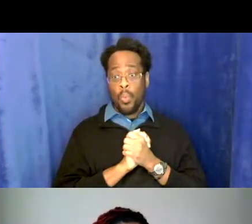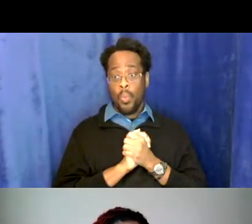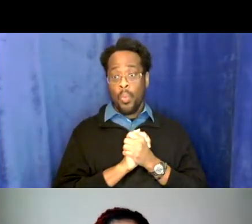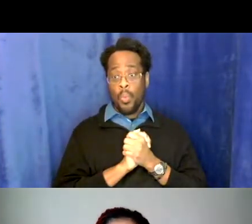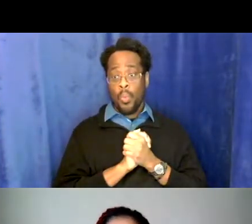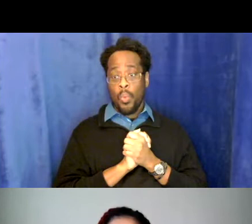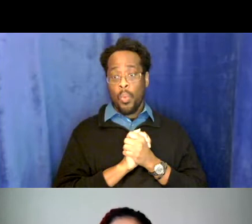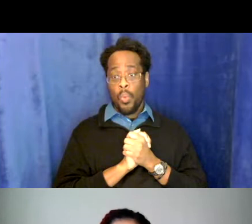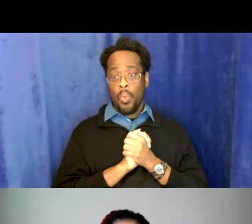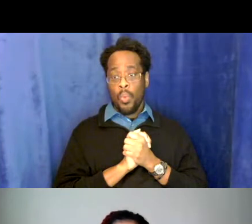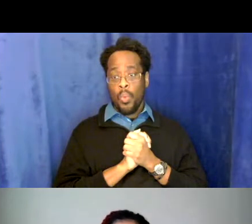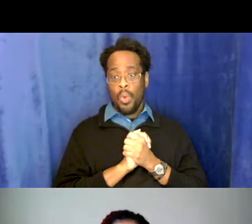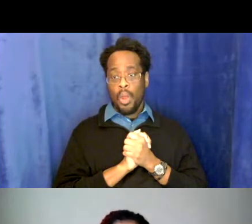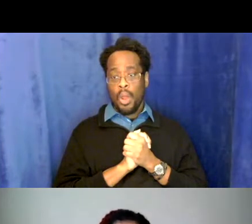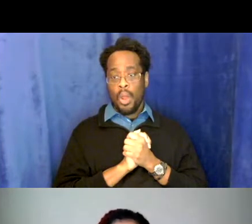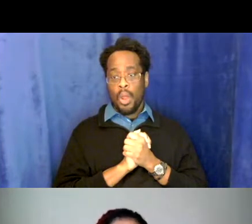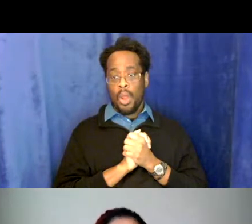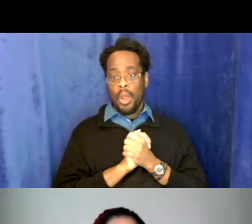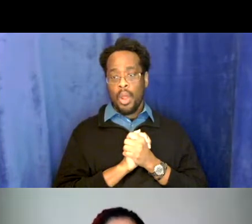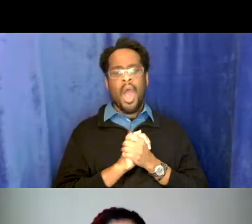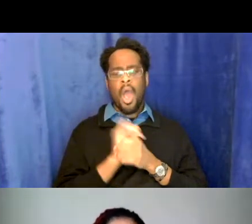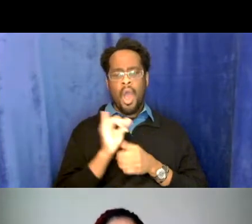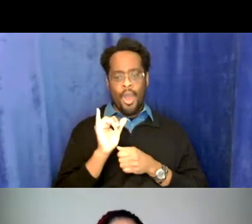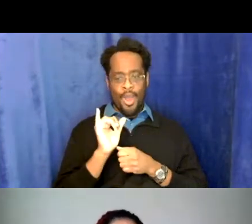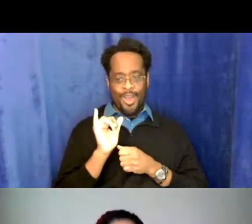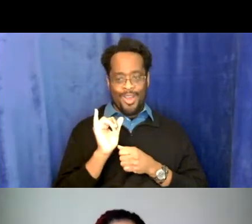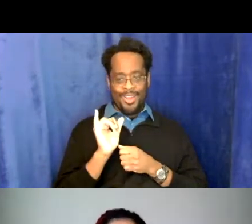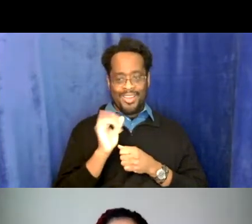okay my apologies the interpreter was muted so we'll go ahead and continue.